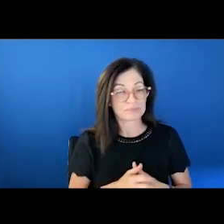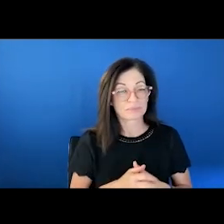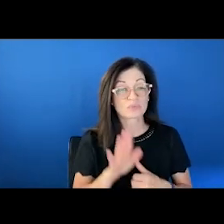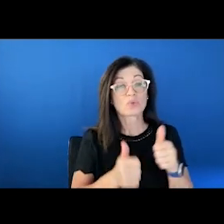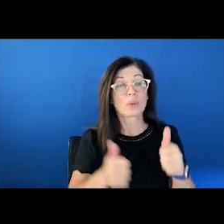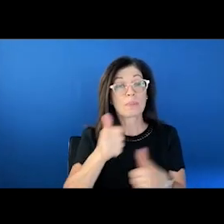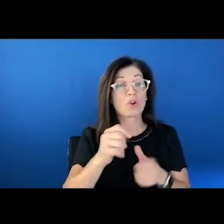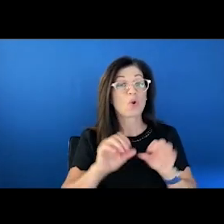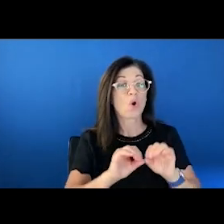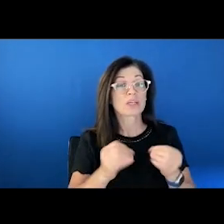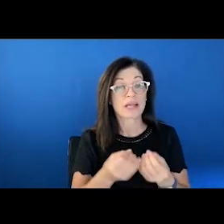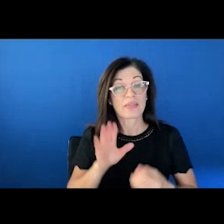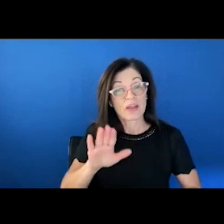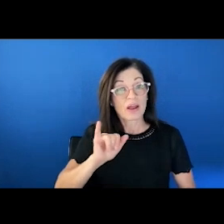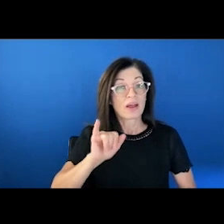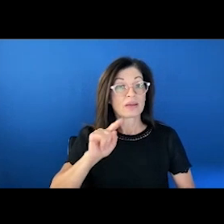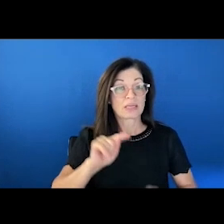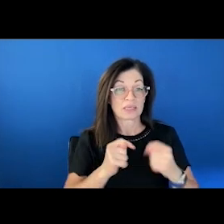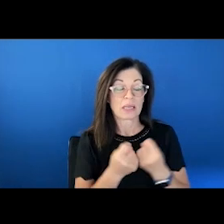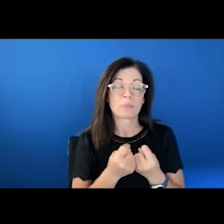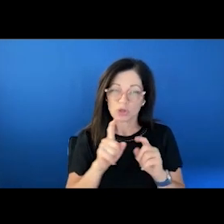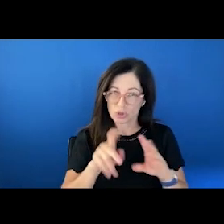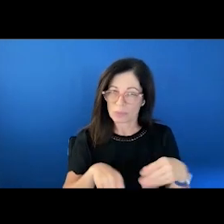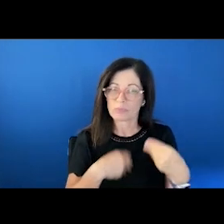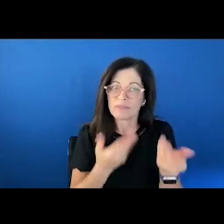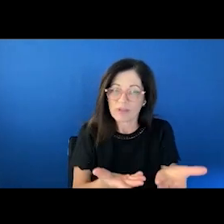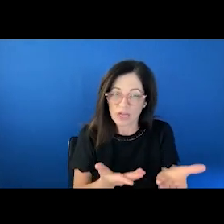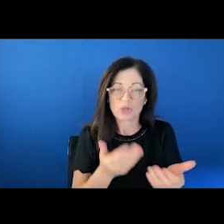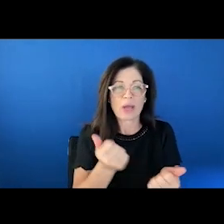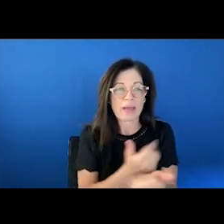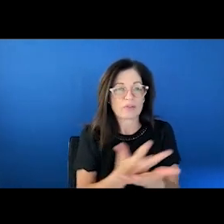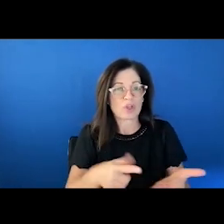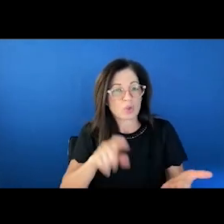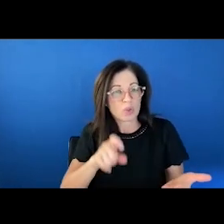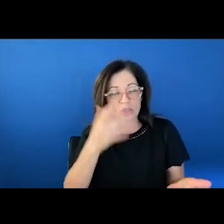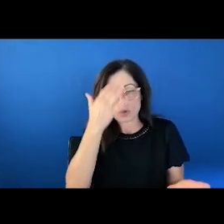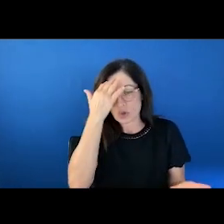Your parent organization’s IT team should give you the blueprint of what the site